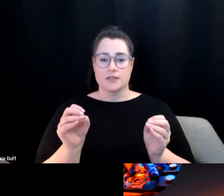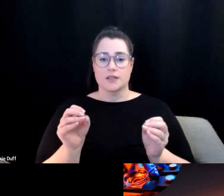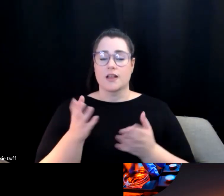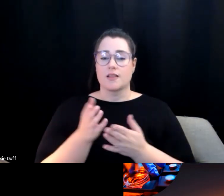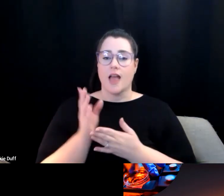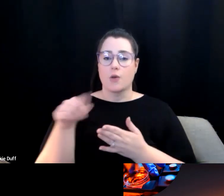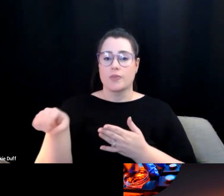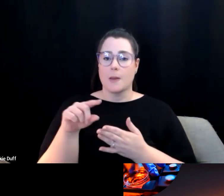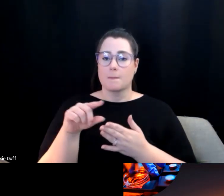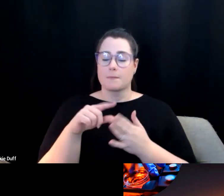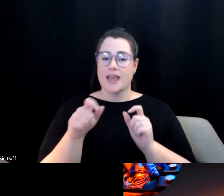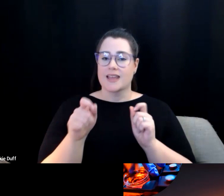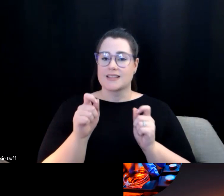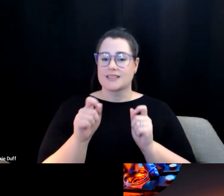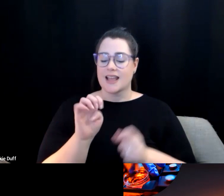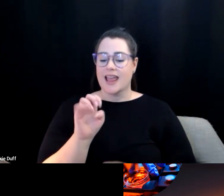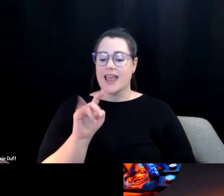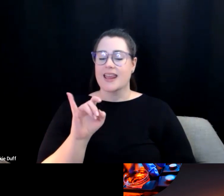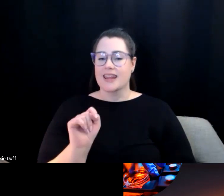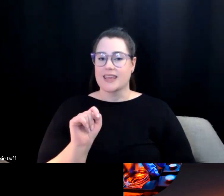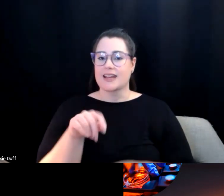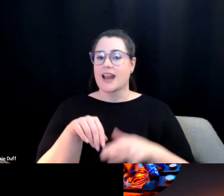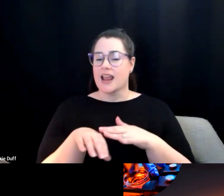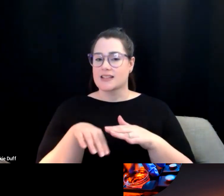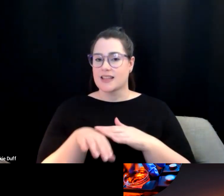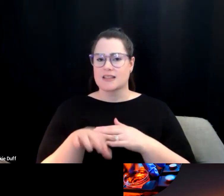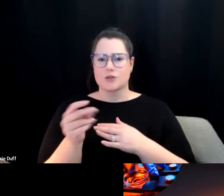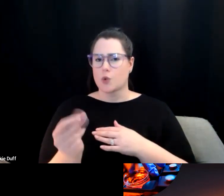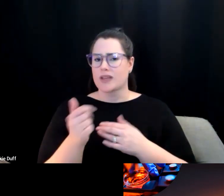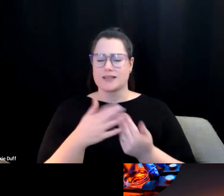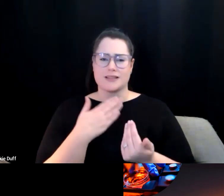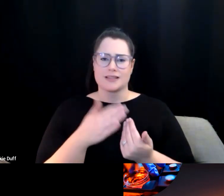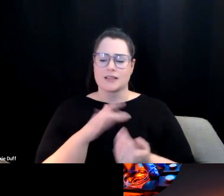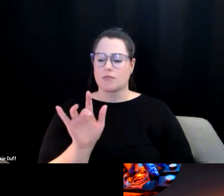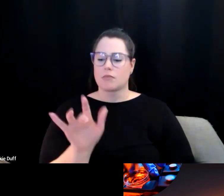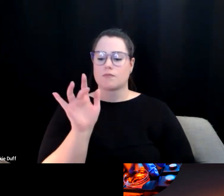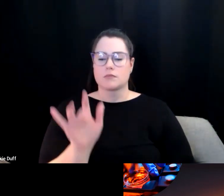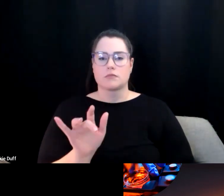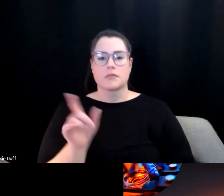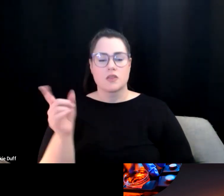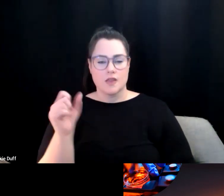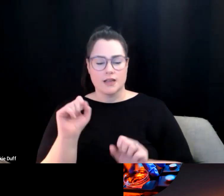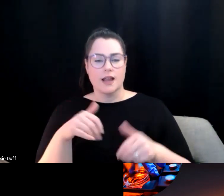So at a minimum, you could do that very quickly. The AOR Office would have the ability to access your proposal